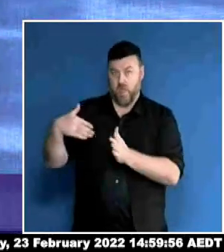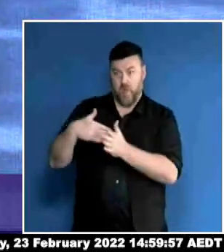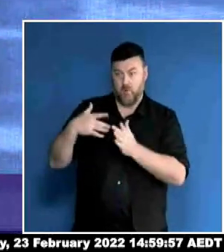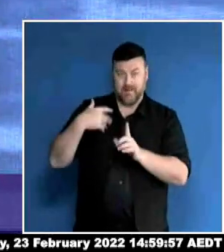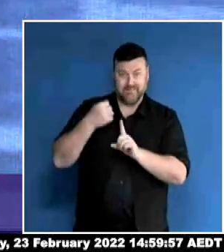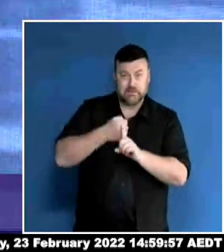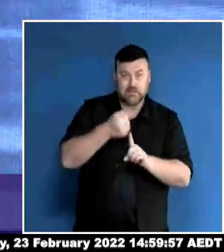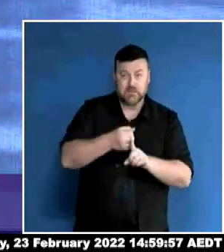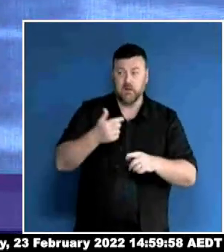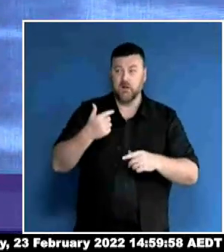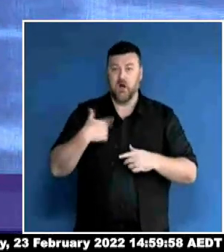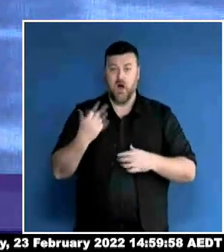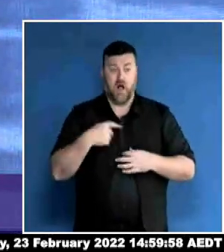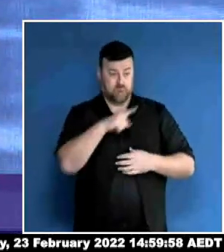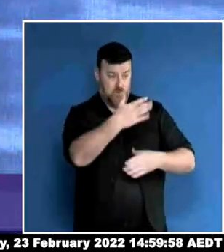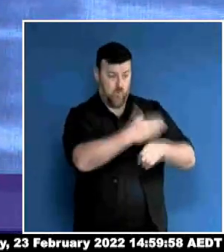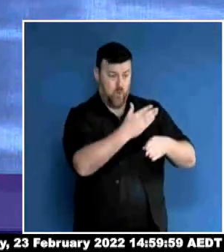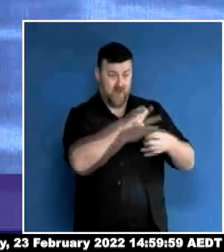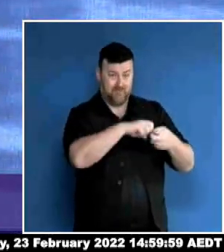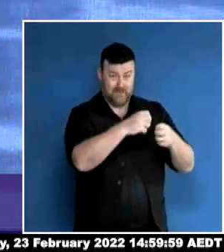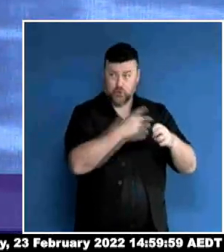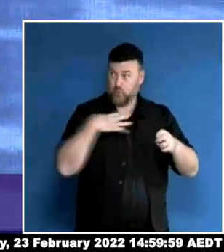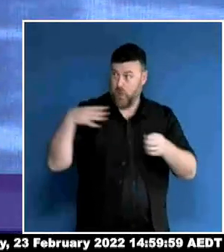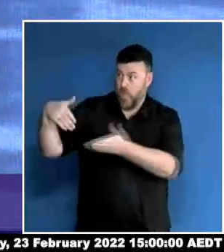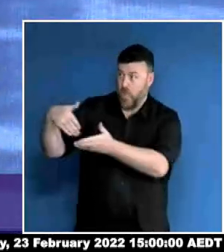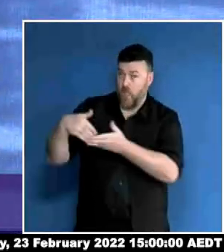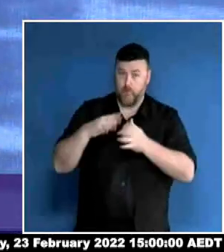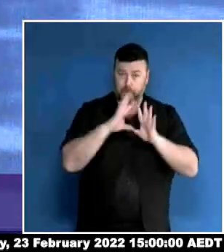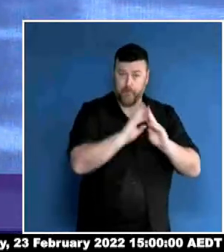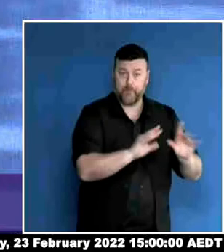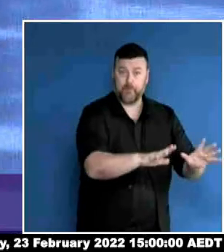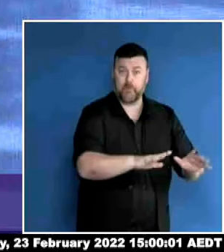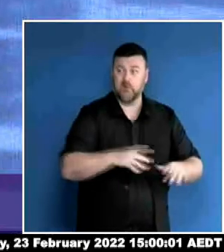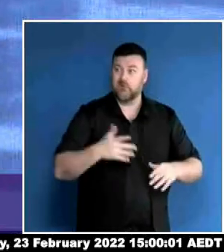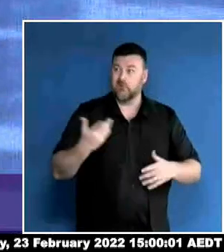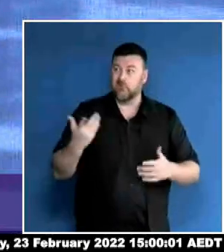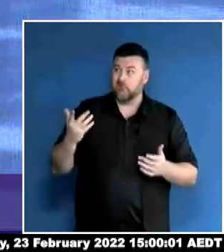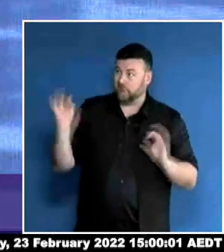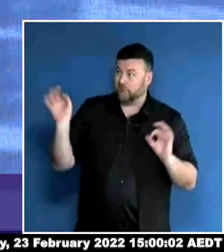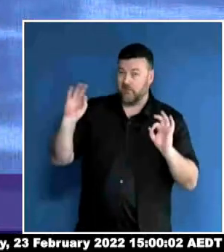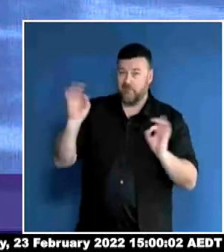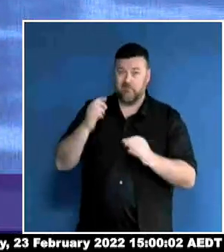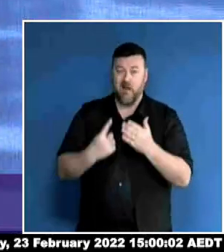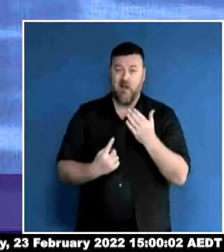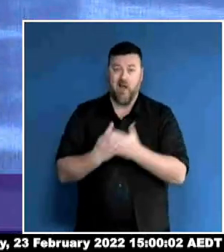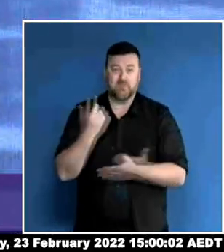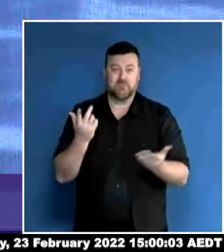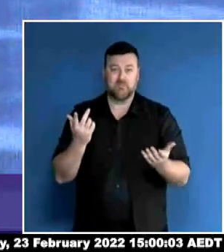But they didn't - that didn't really happen because there was no separation between the support and my employer.